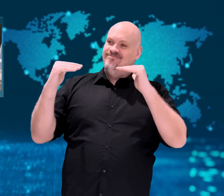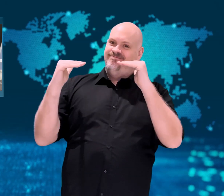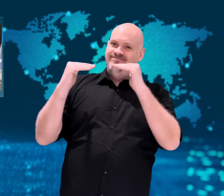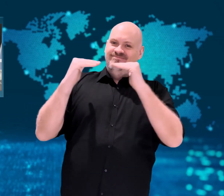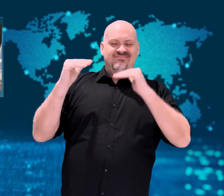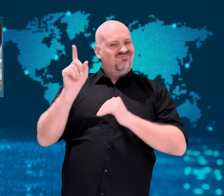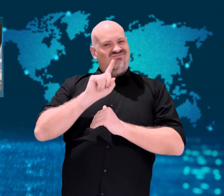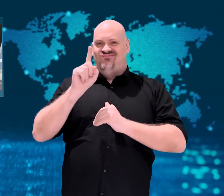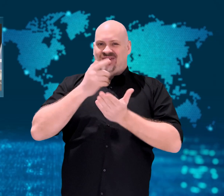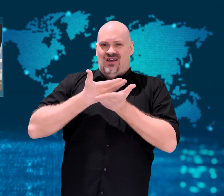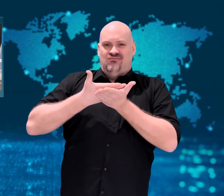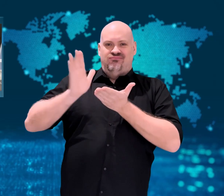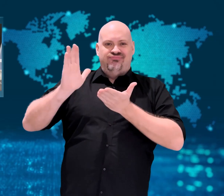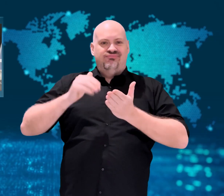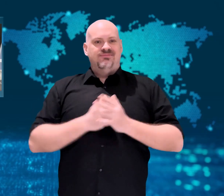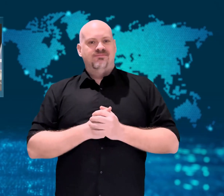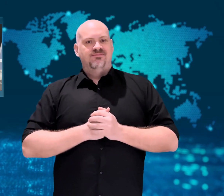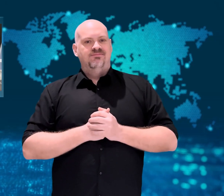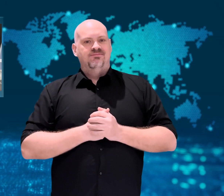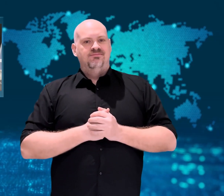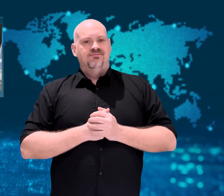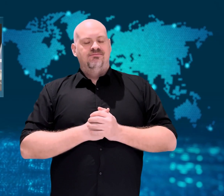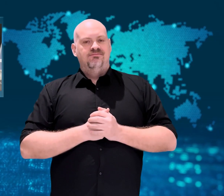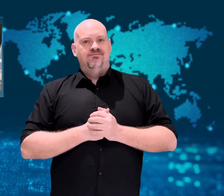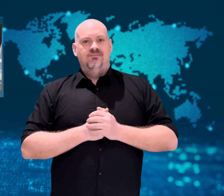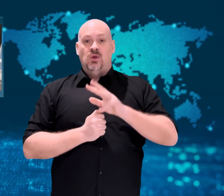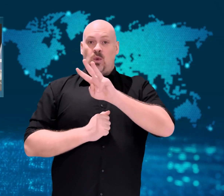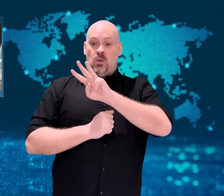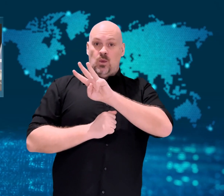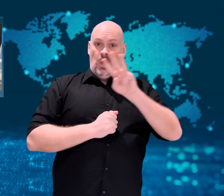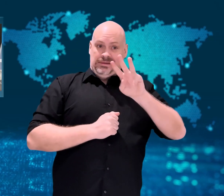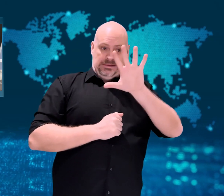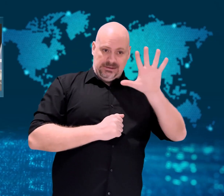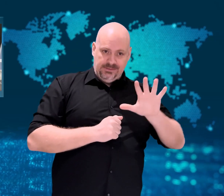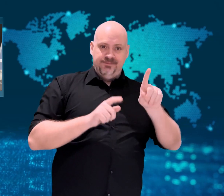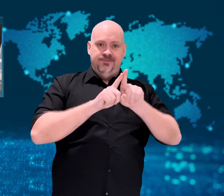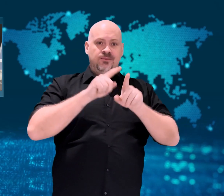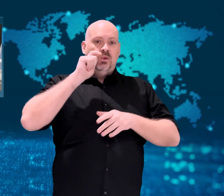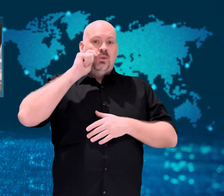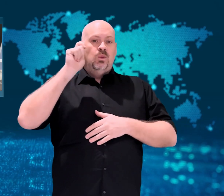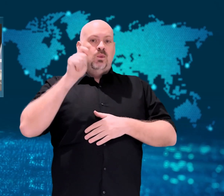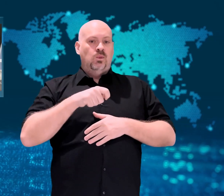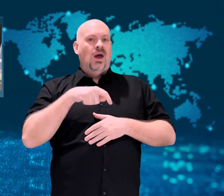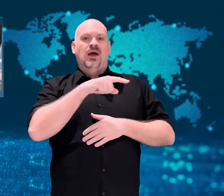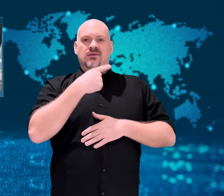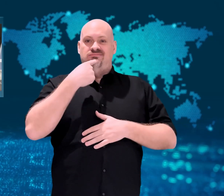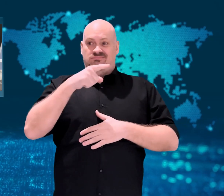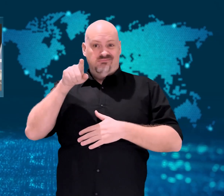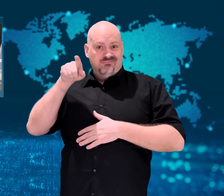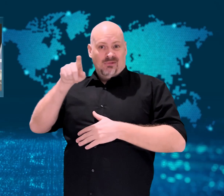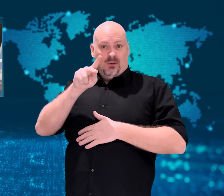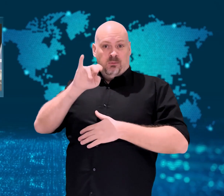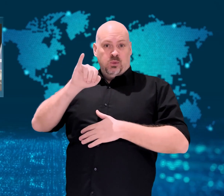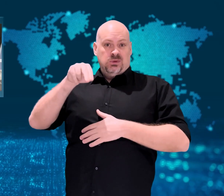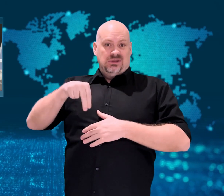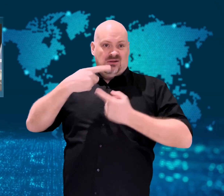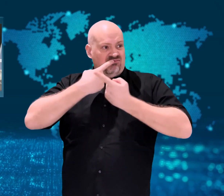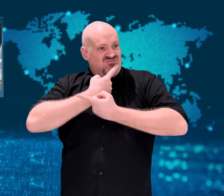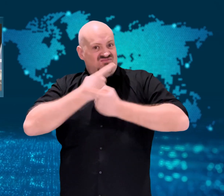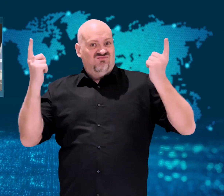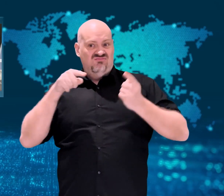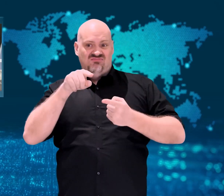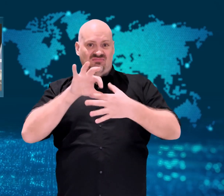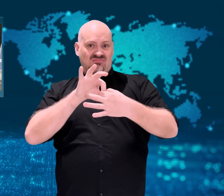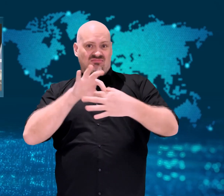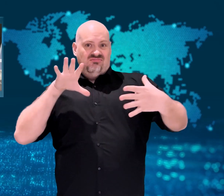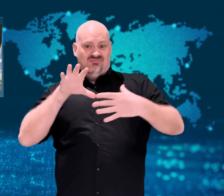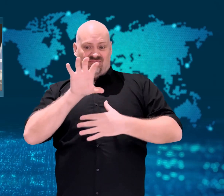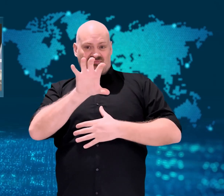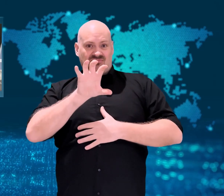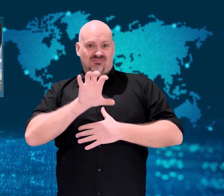Western nations and Ukraine have called Putin’s announcement an